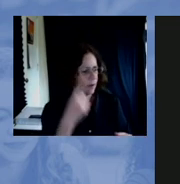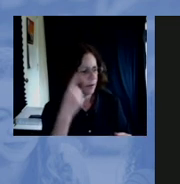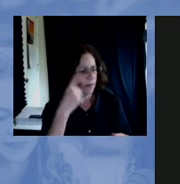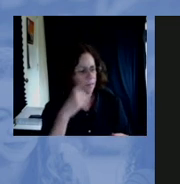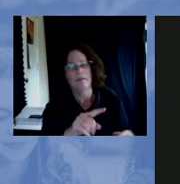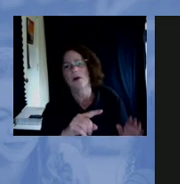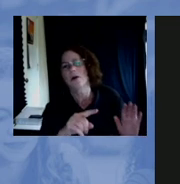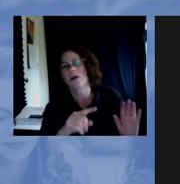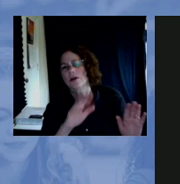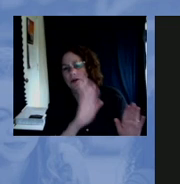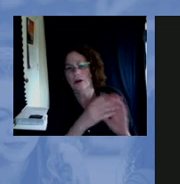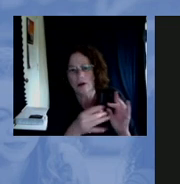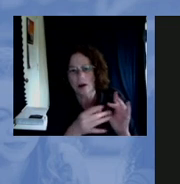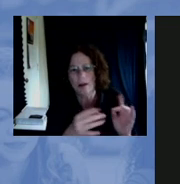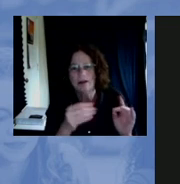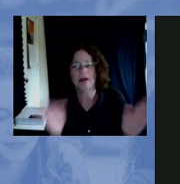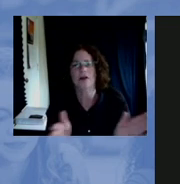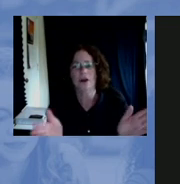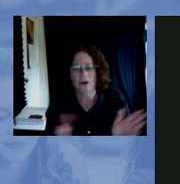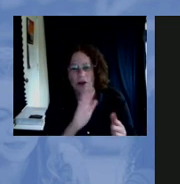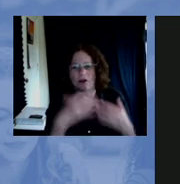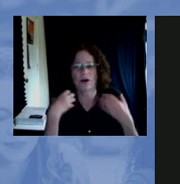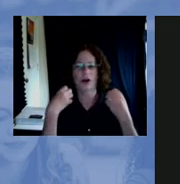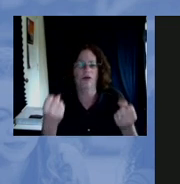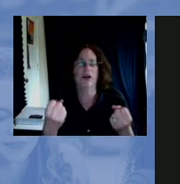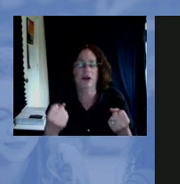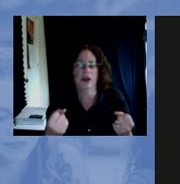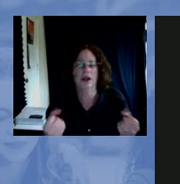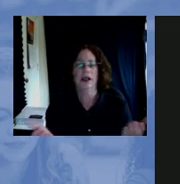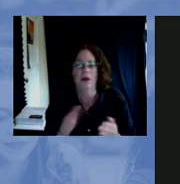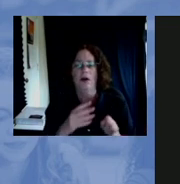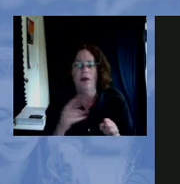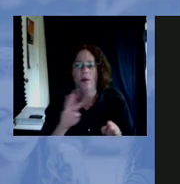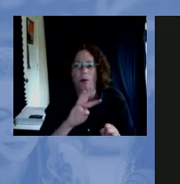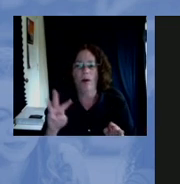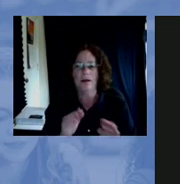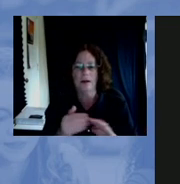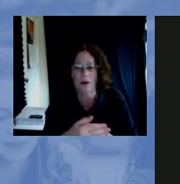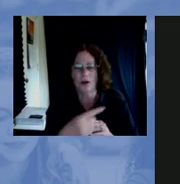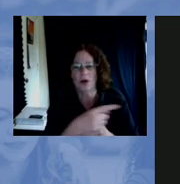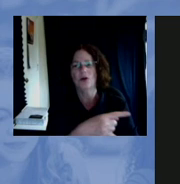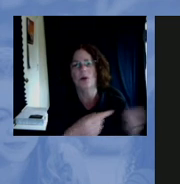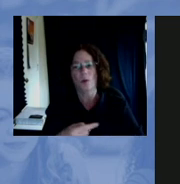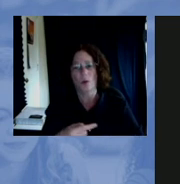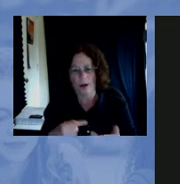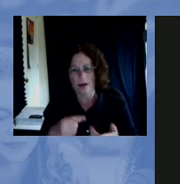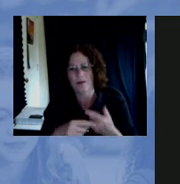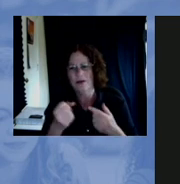COURAGE YOU CONTINUE TO DEMONSTRATE NOW ON THE WEST COAST YOU'RE WELCOME ON THE SOUTHEAST COAST ANY TIME >> I'LL BE BACK.